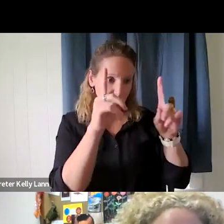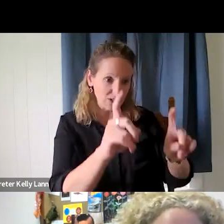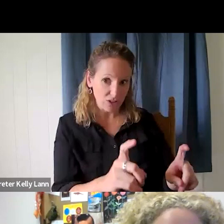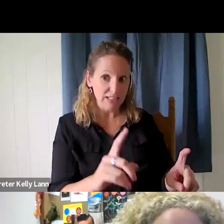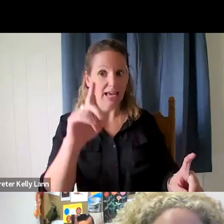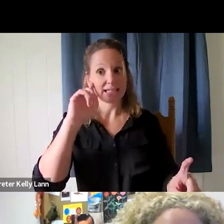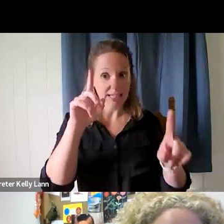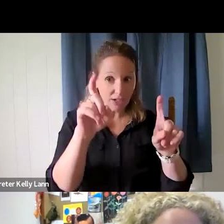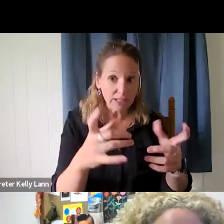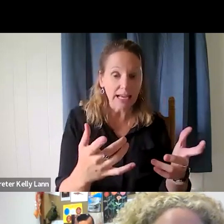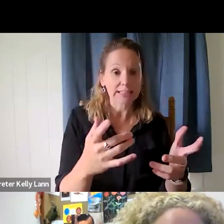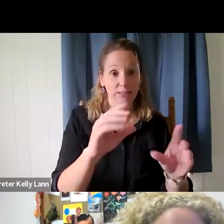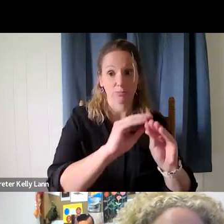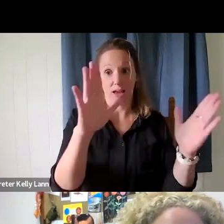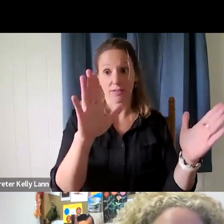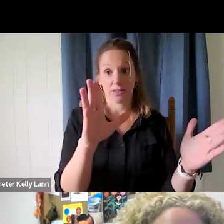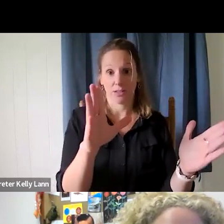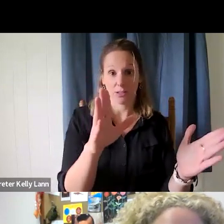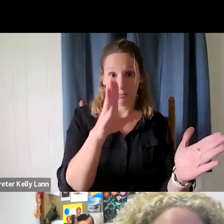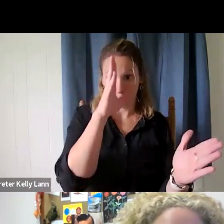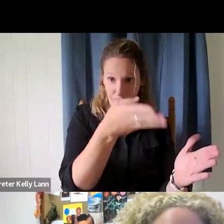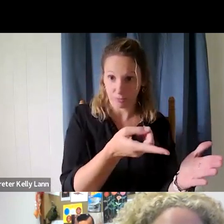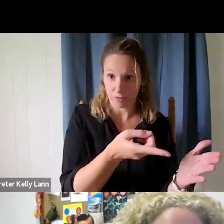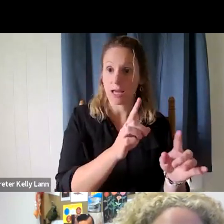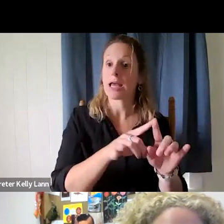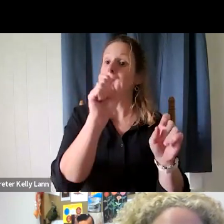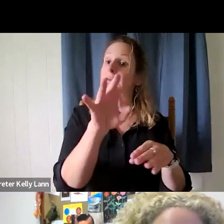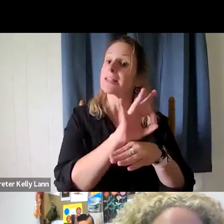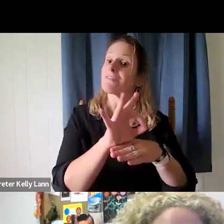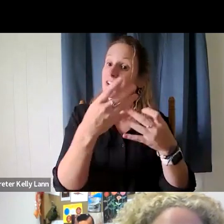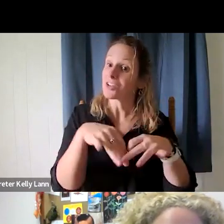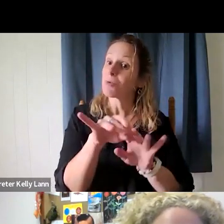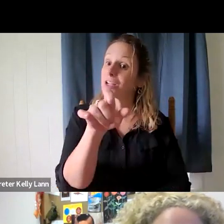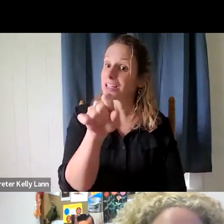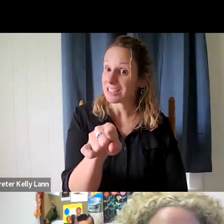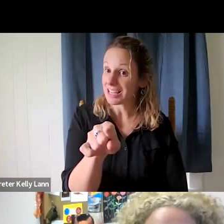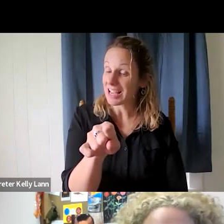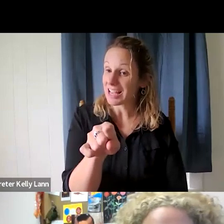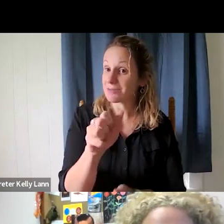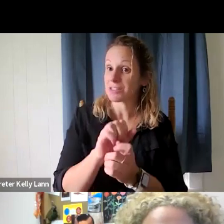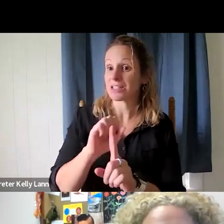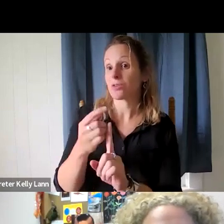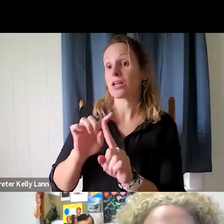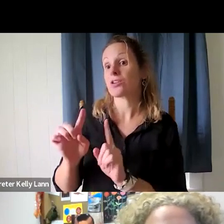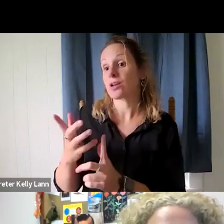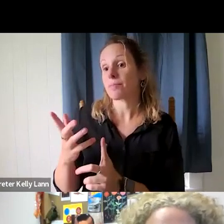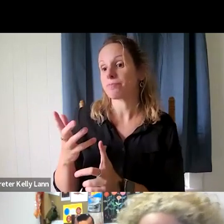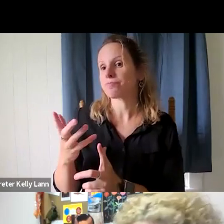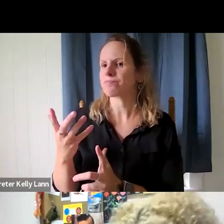that's very black and white. And well, yes, functioning is still important with those situations. I would say it's even more important